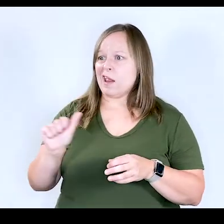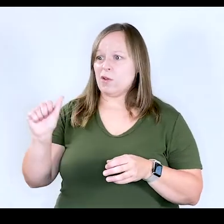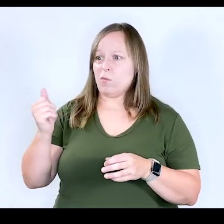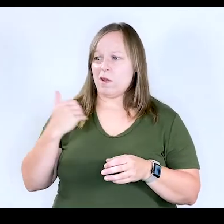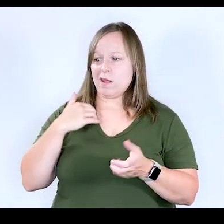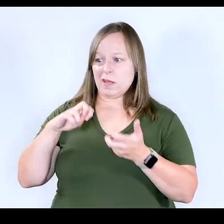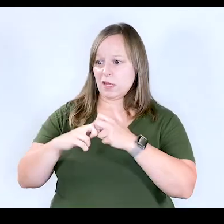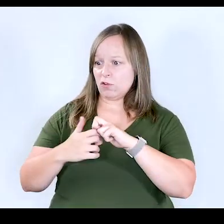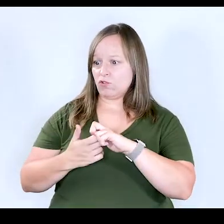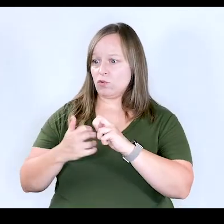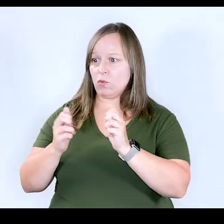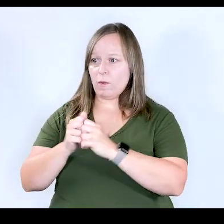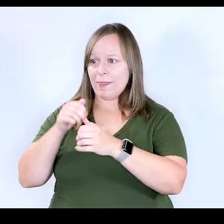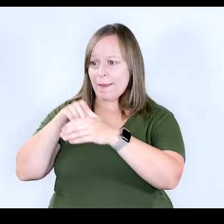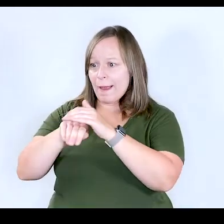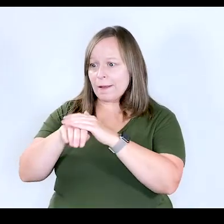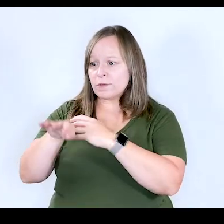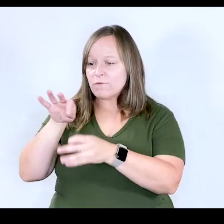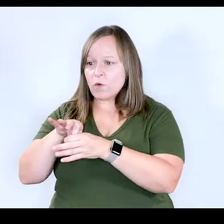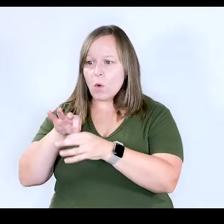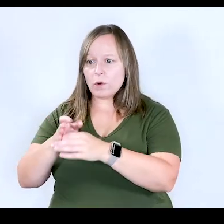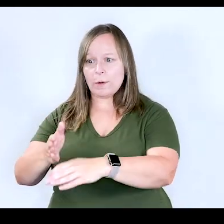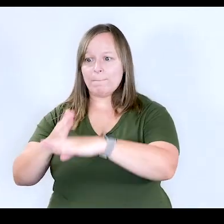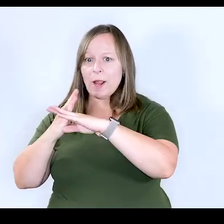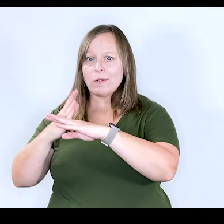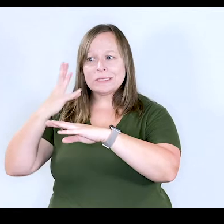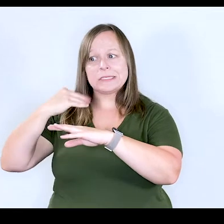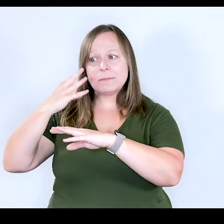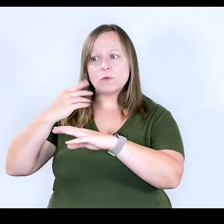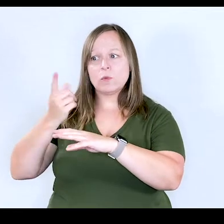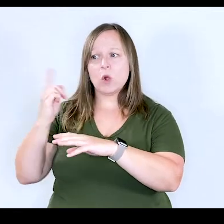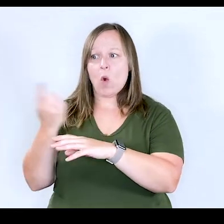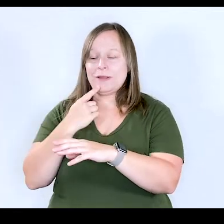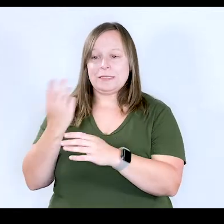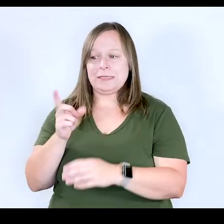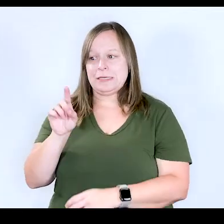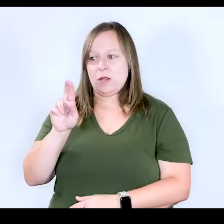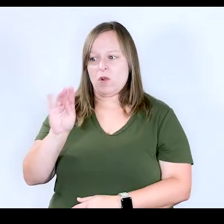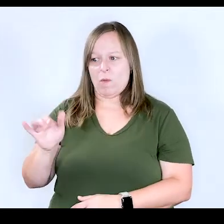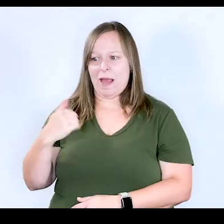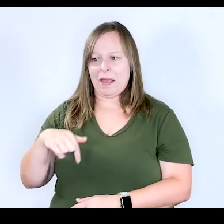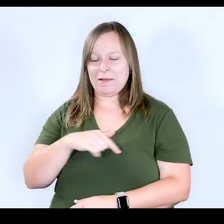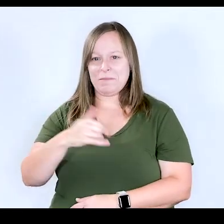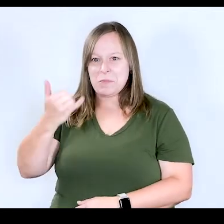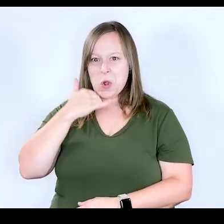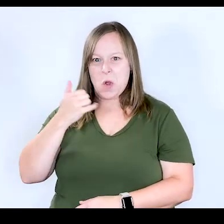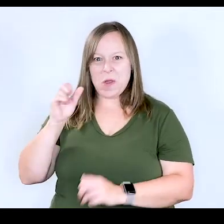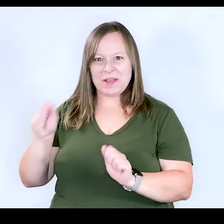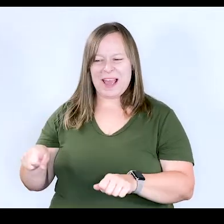had any issues with access to voting or barriers, we always say at DRNY they certainly can give us a call.